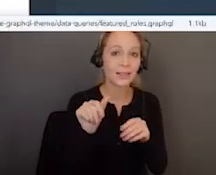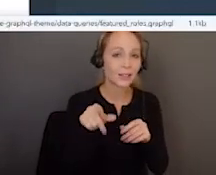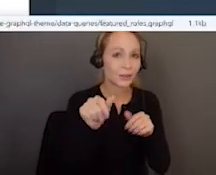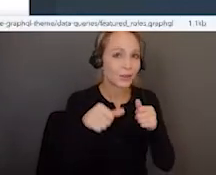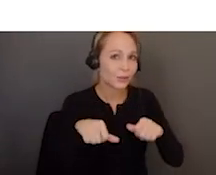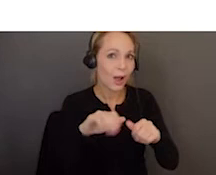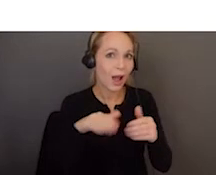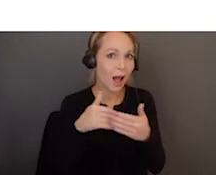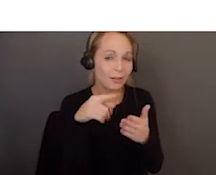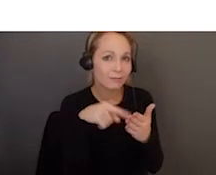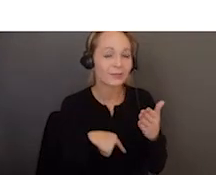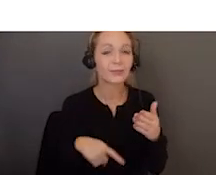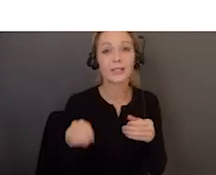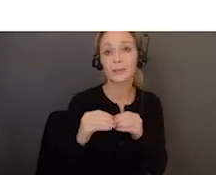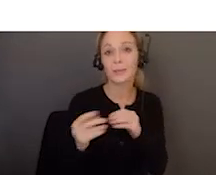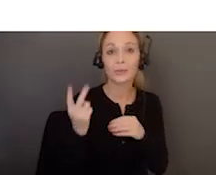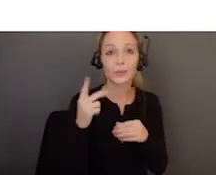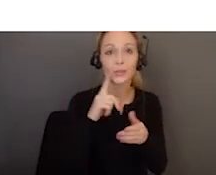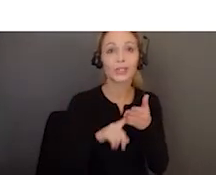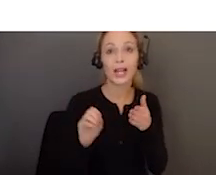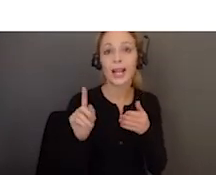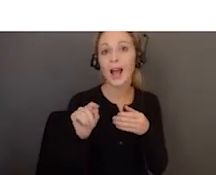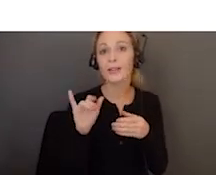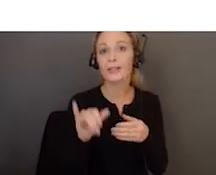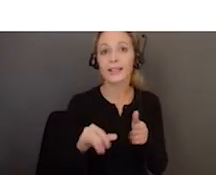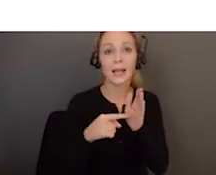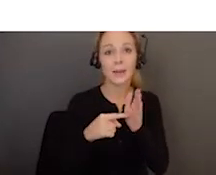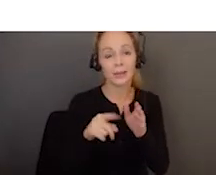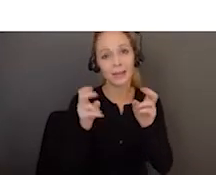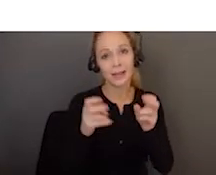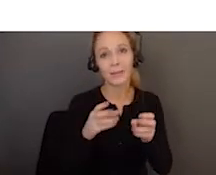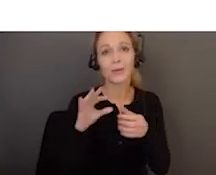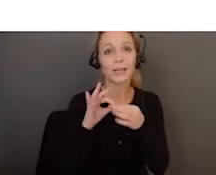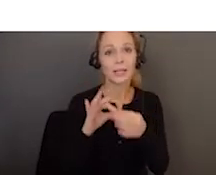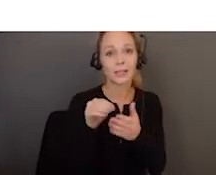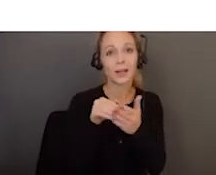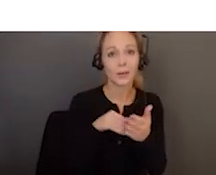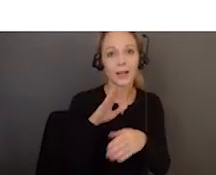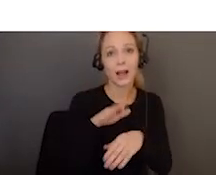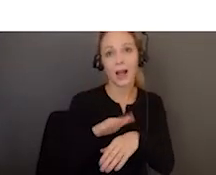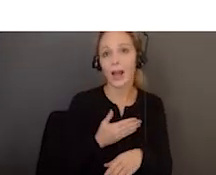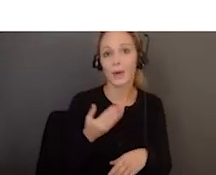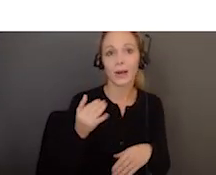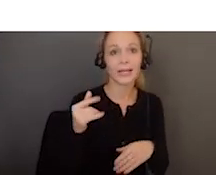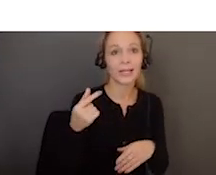TWO, AS I SAID, CHECK OUT THE SAMPLE THEME AND THE RELATED DOCUMENTATION ON OUR GET HUB AND THIRD AND MOST